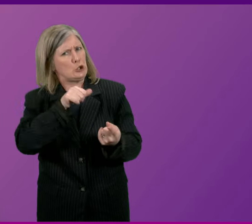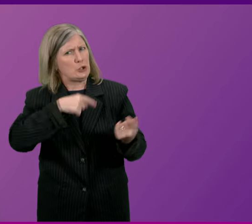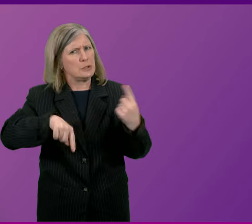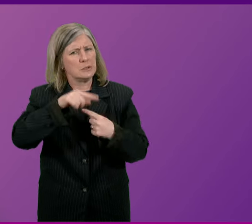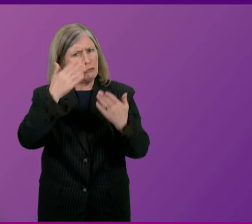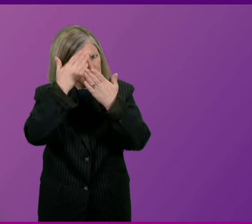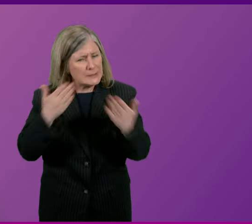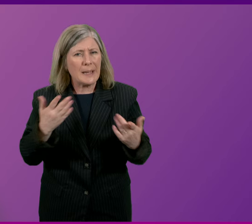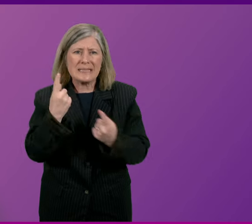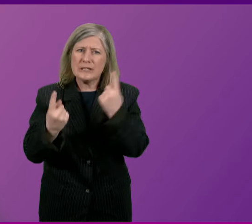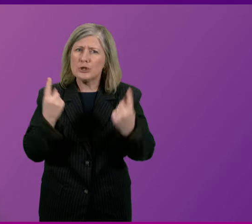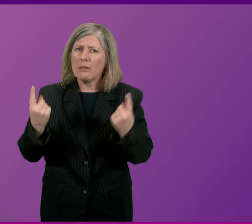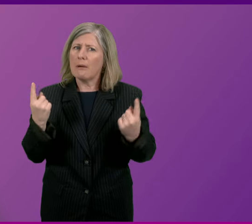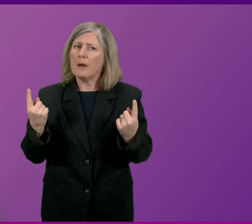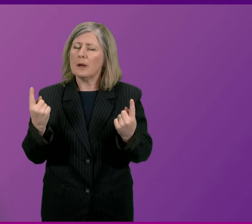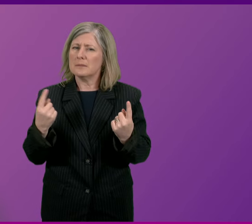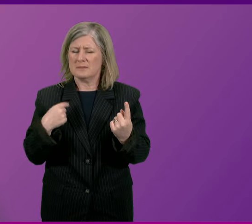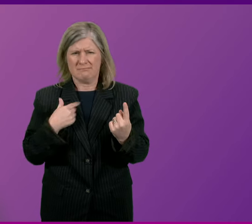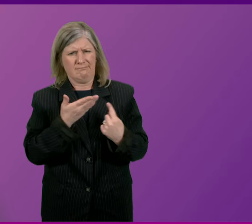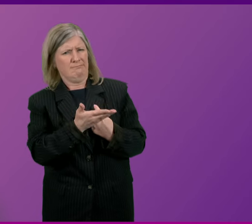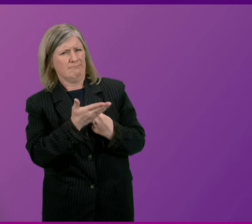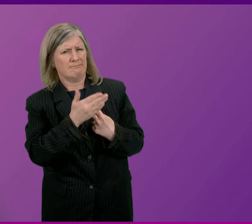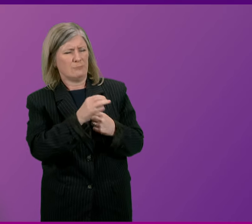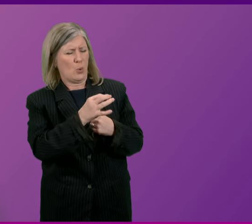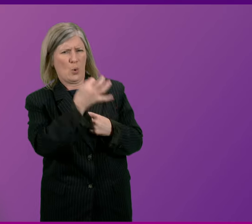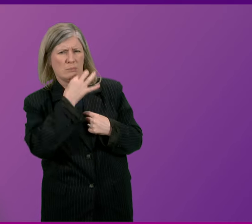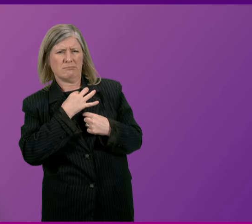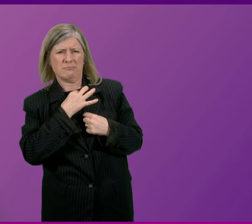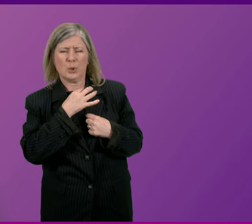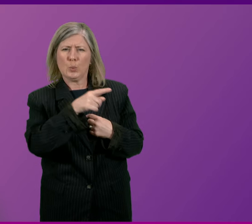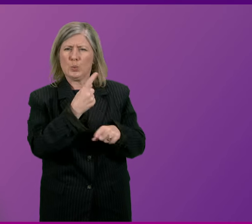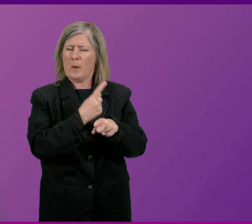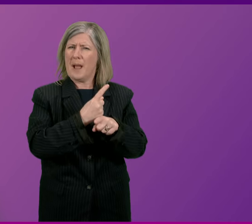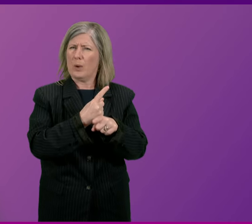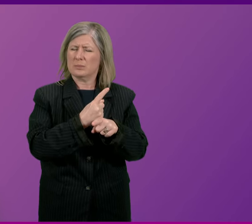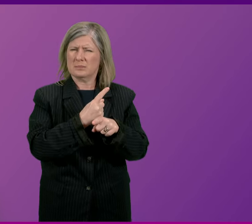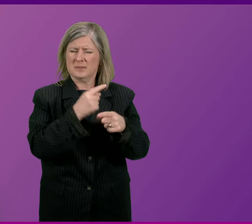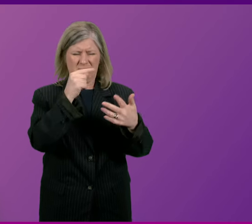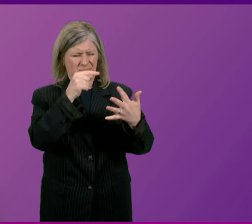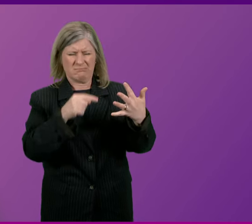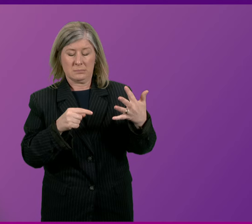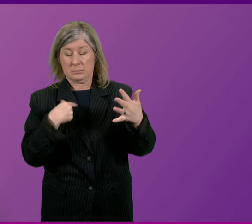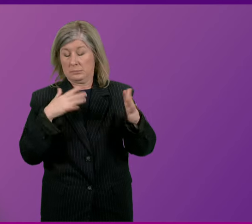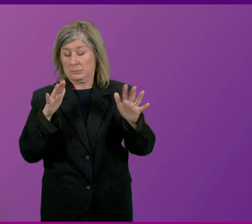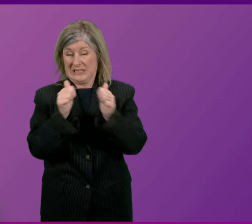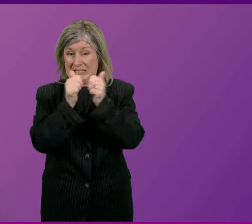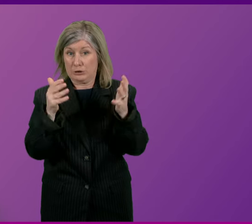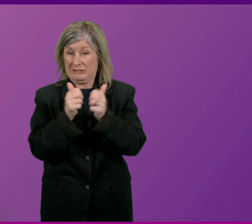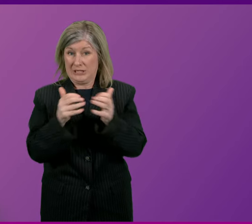I disagree fundamentally with Mr Lumsden on more issues than I care to imagine,